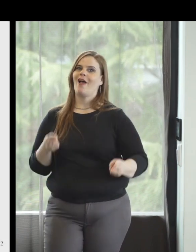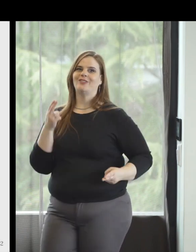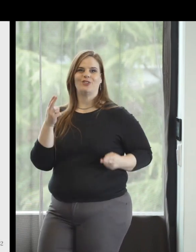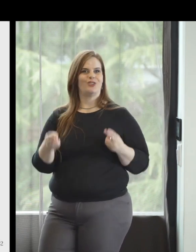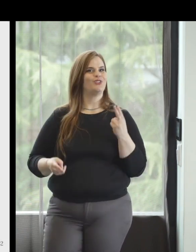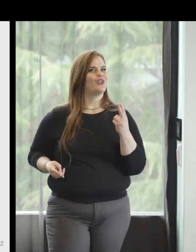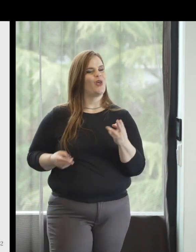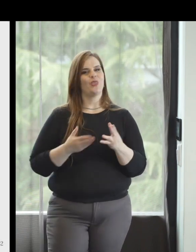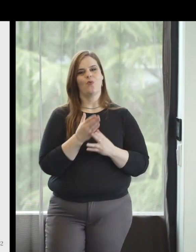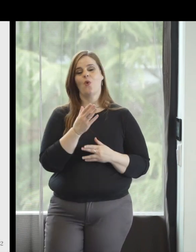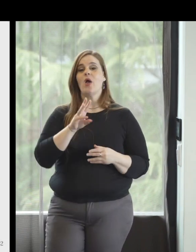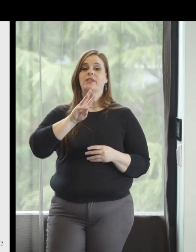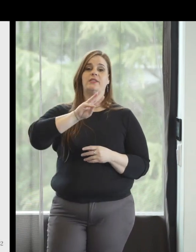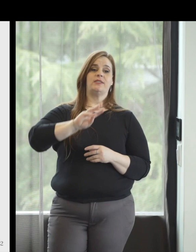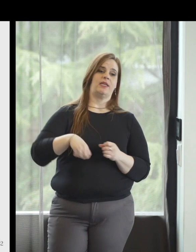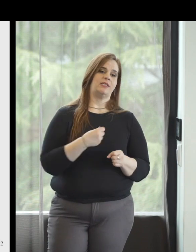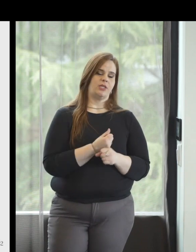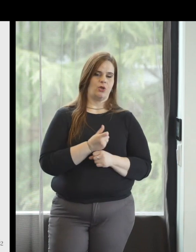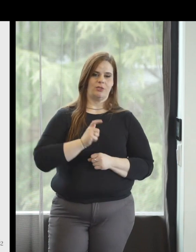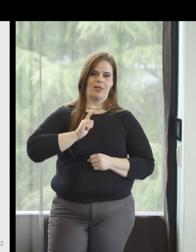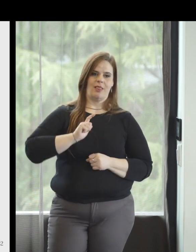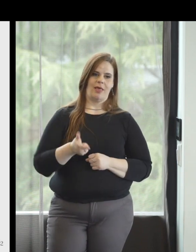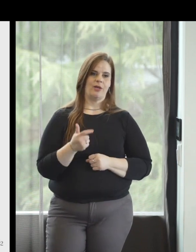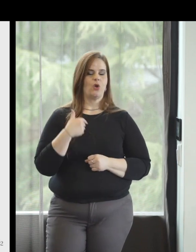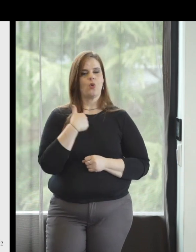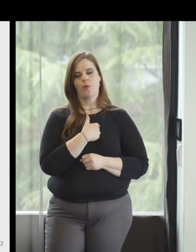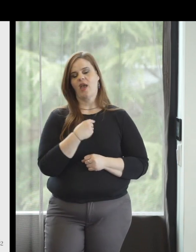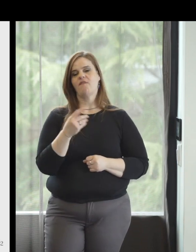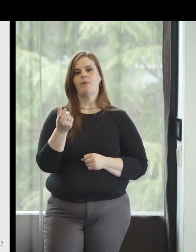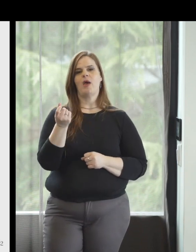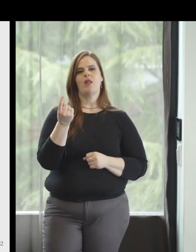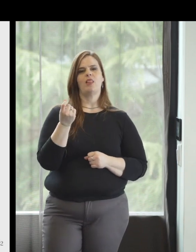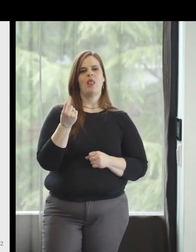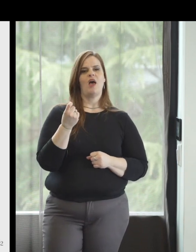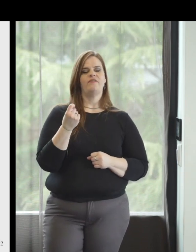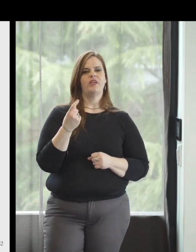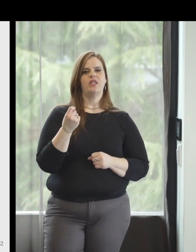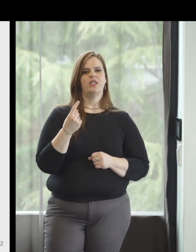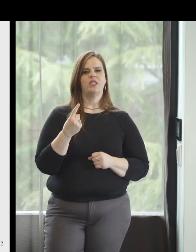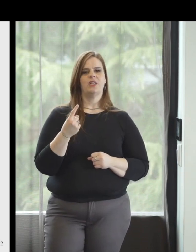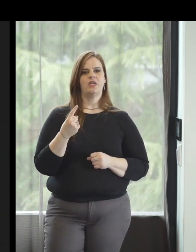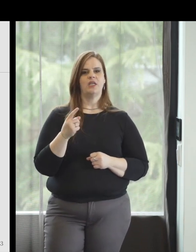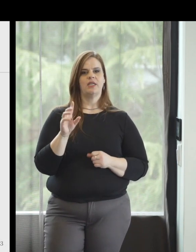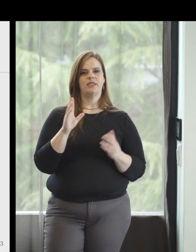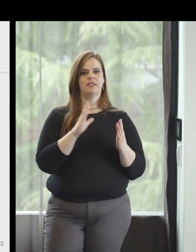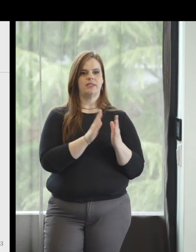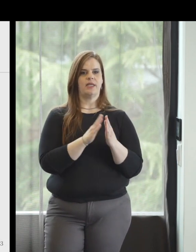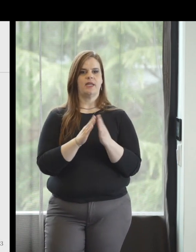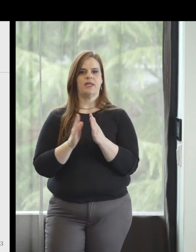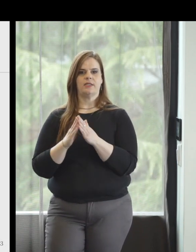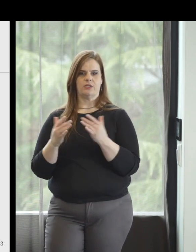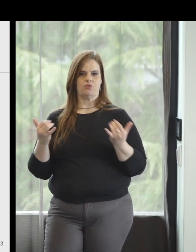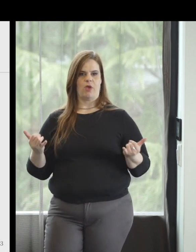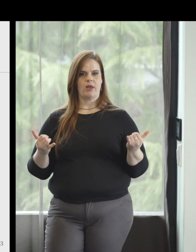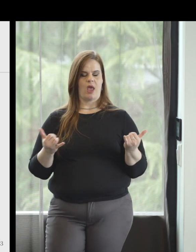this. 6 years later we have about 11 cities right now,